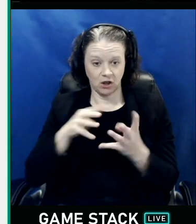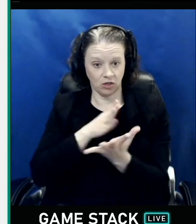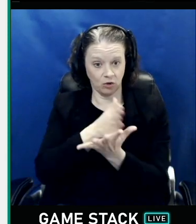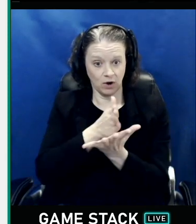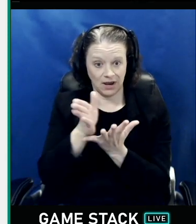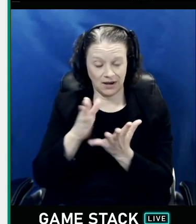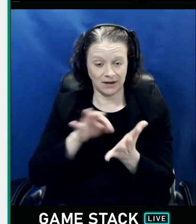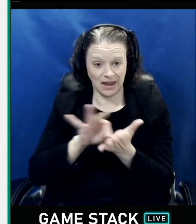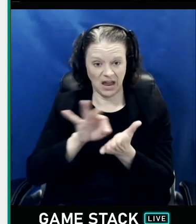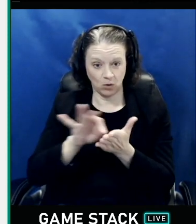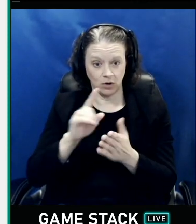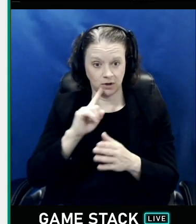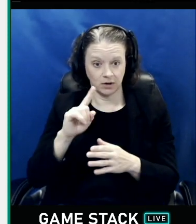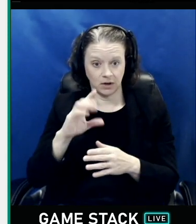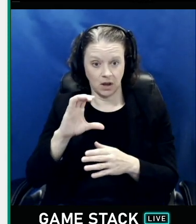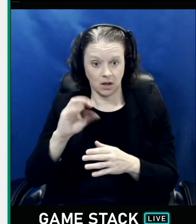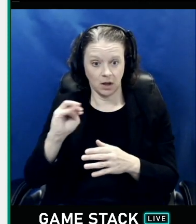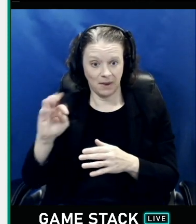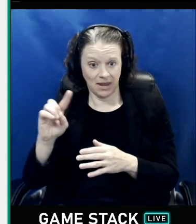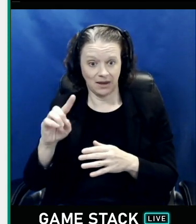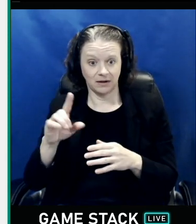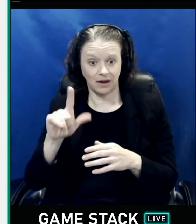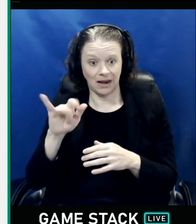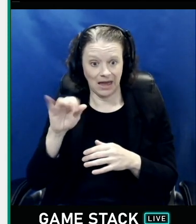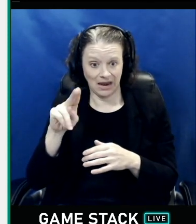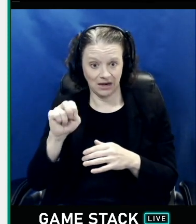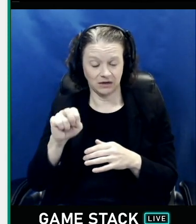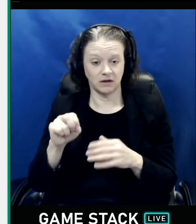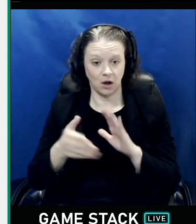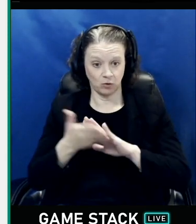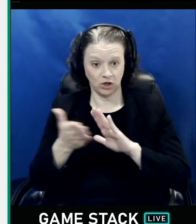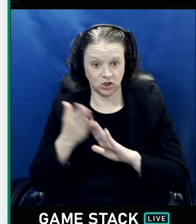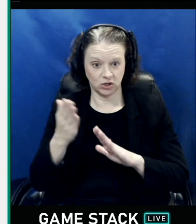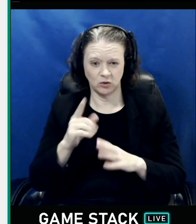close approximation to the actual number of logical processors used for this application.